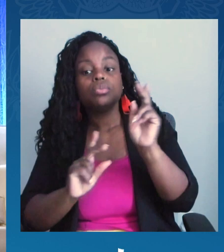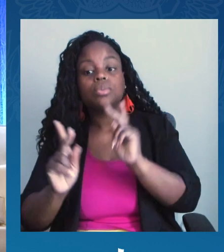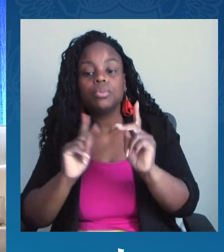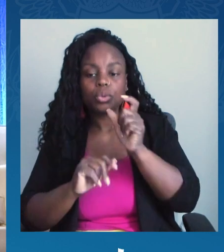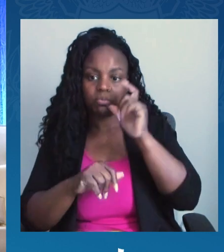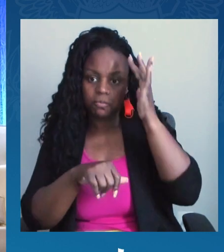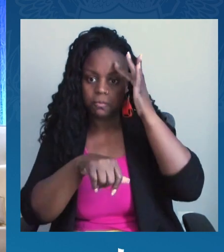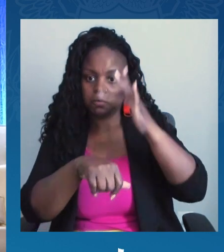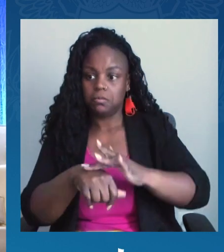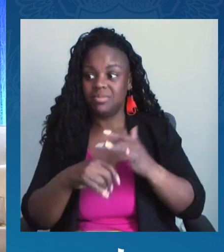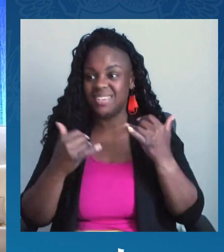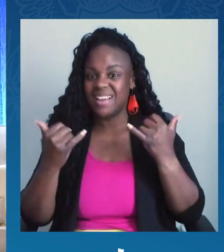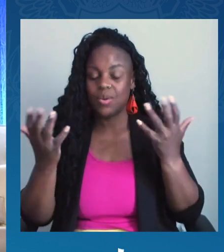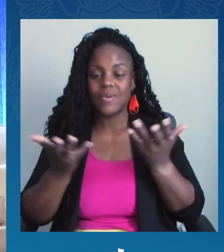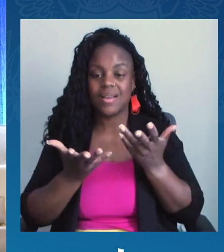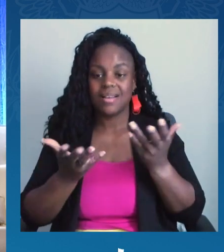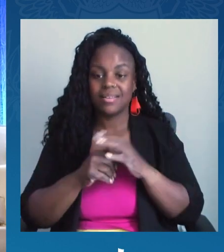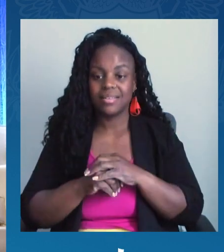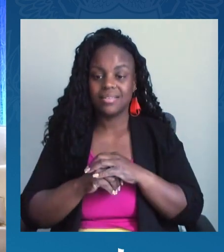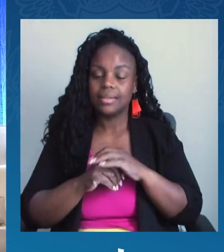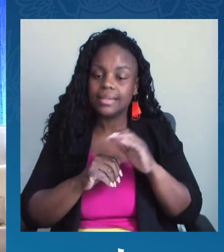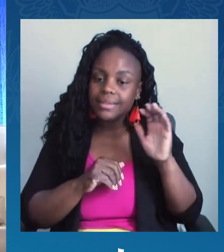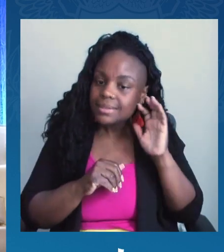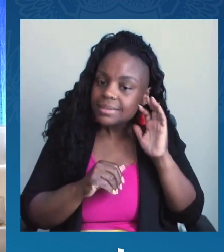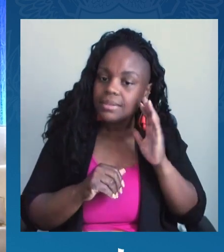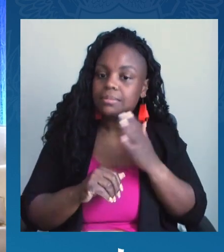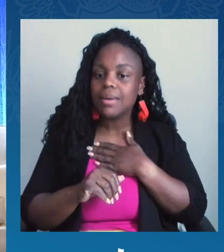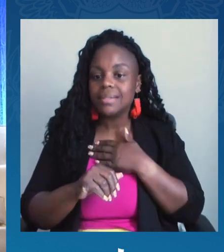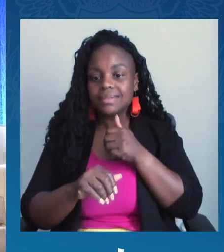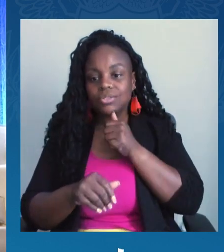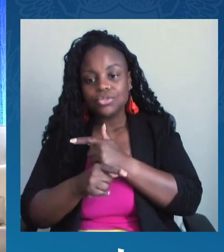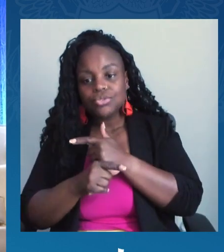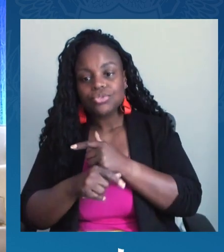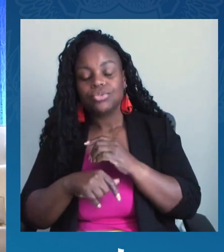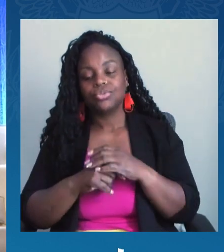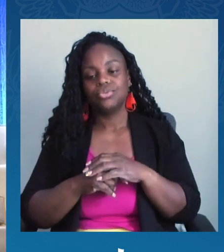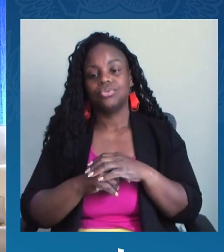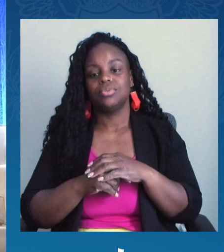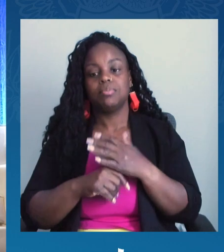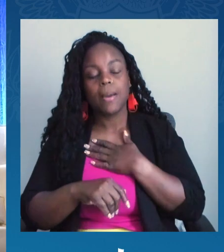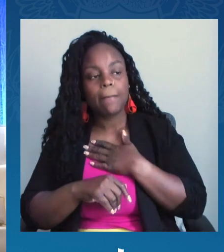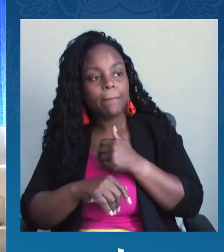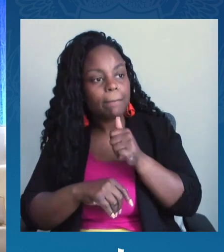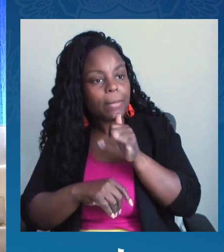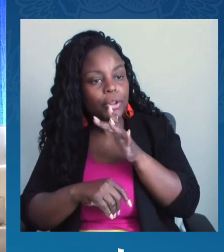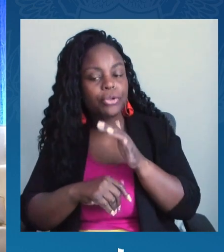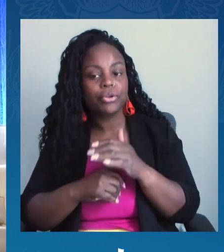as I listen to my own sisters, as I listen to my mom on my aunts and even my friends.